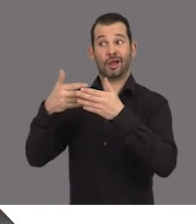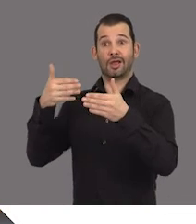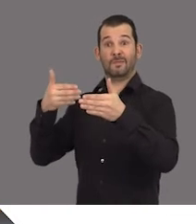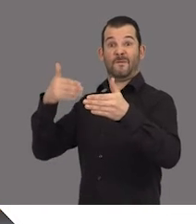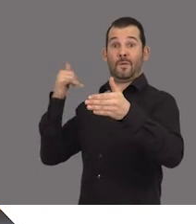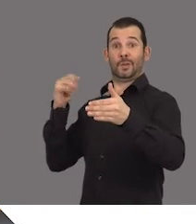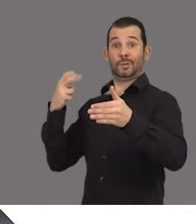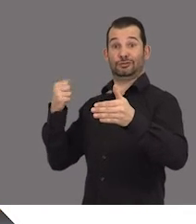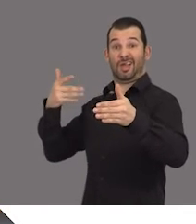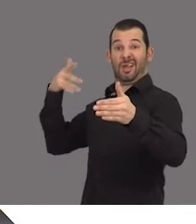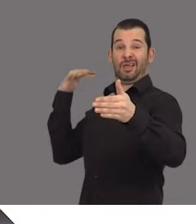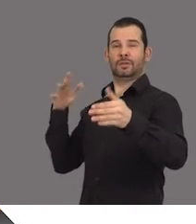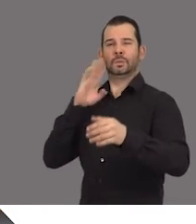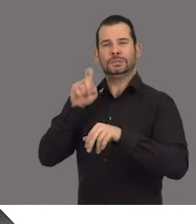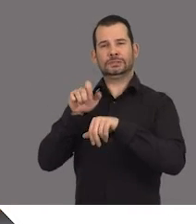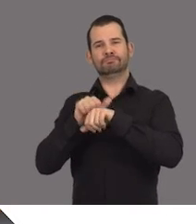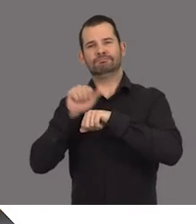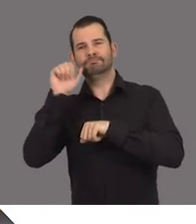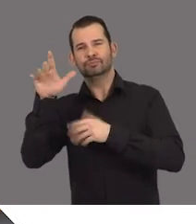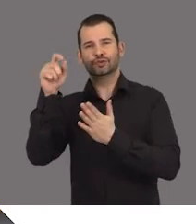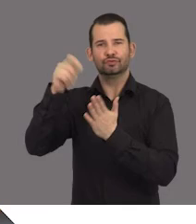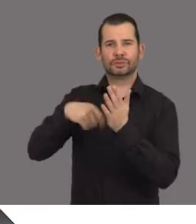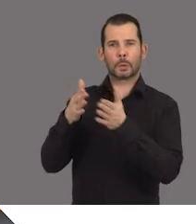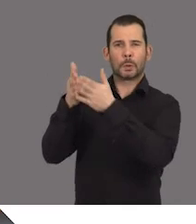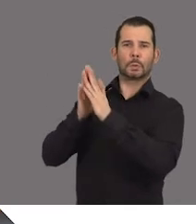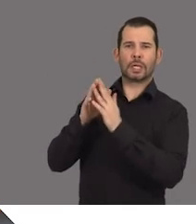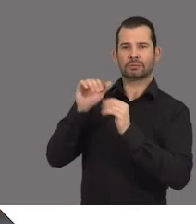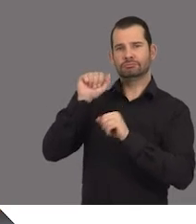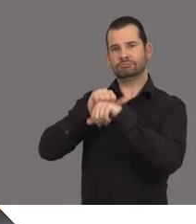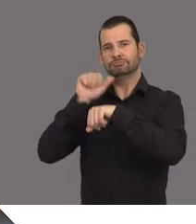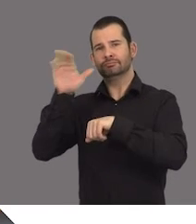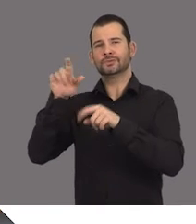For more information on the child disability benefit, go to